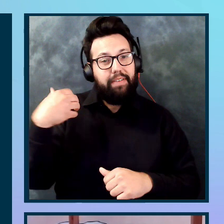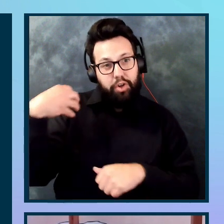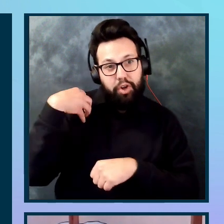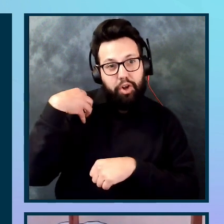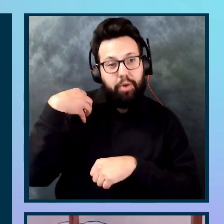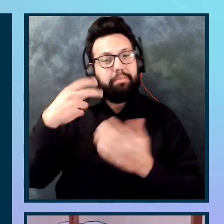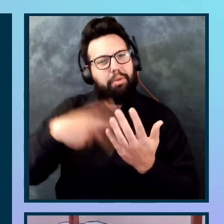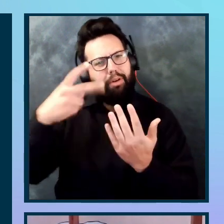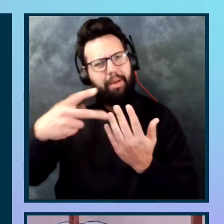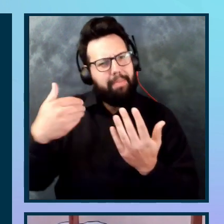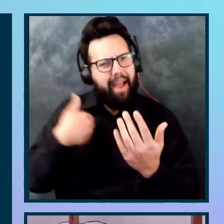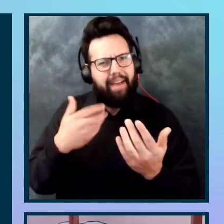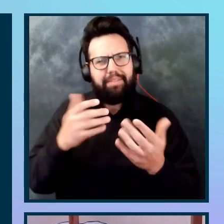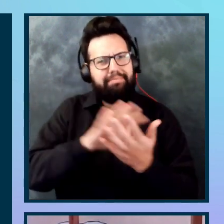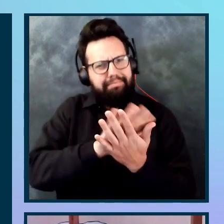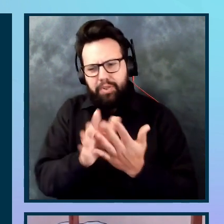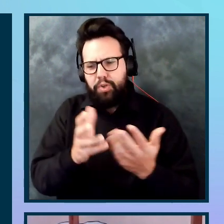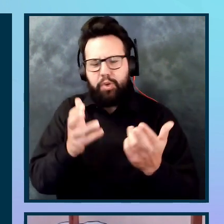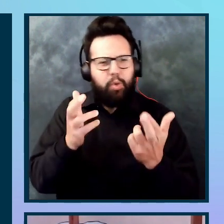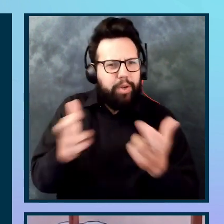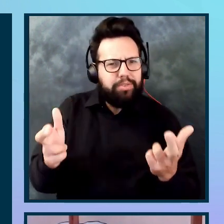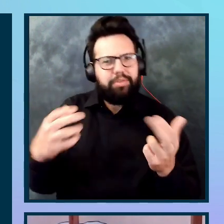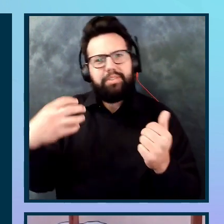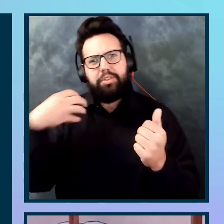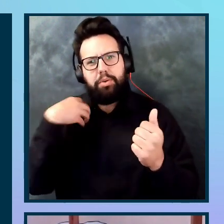to help you get up to speed with this process faster and more effectively,